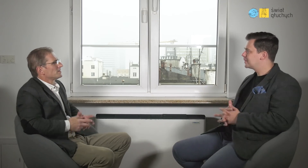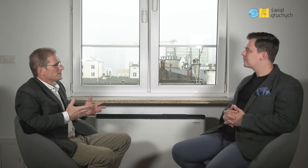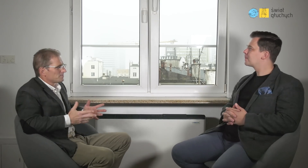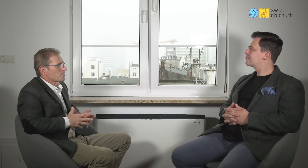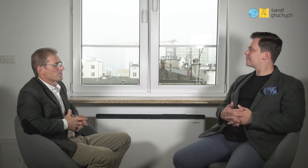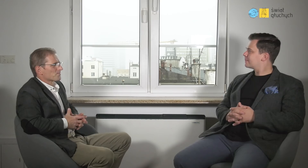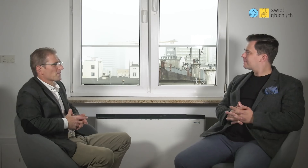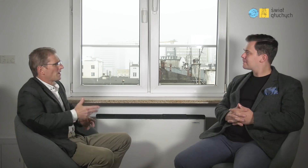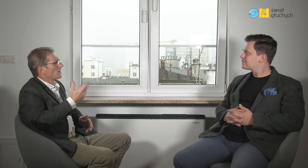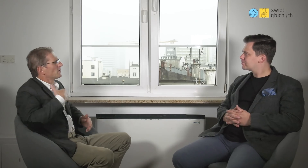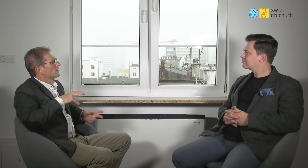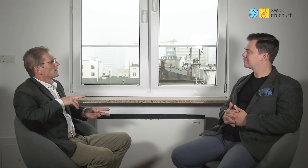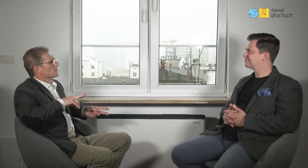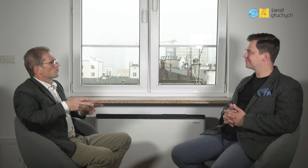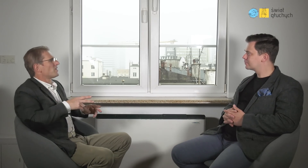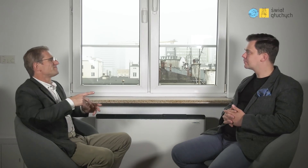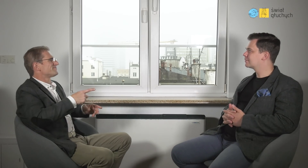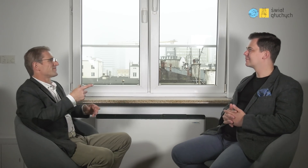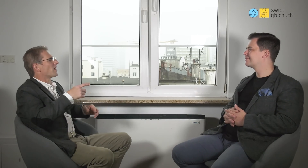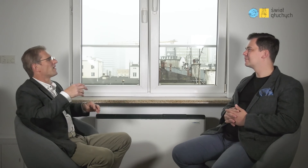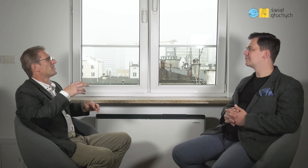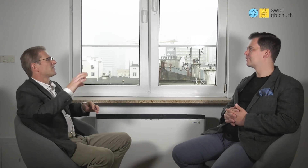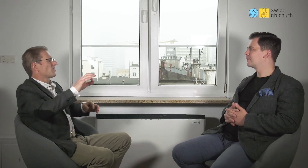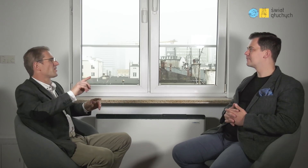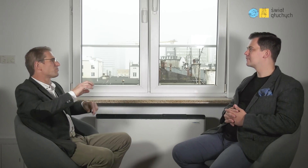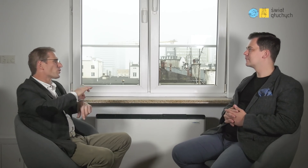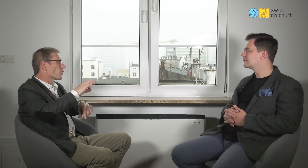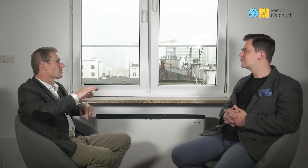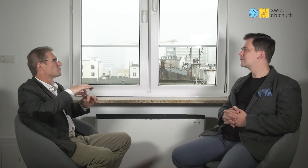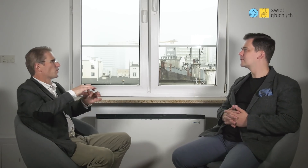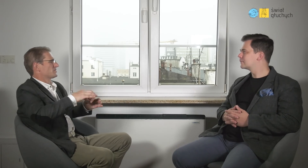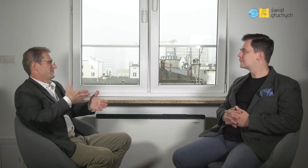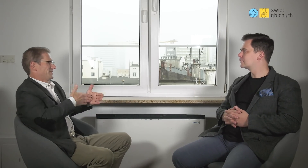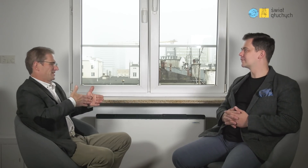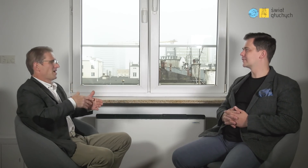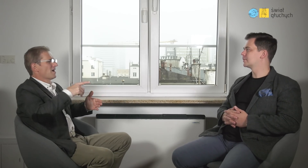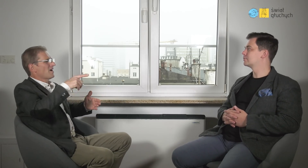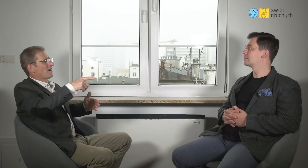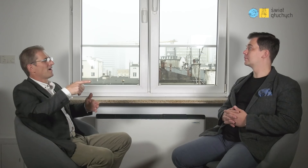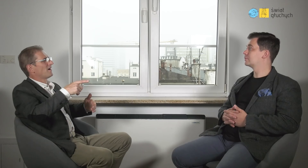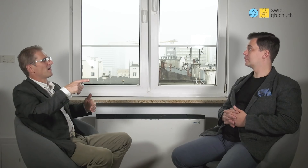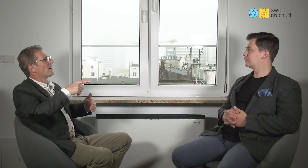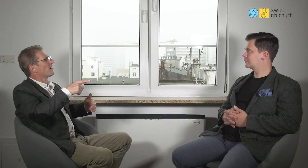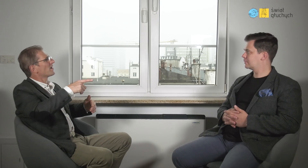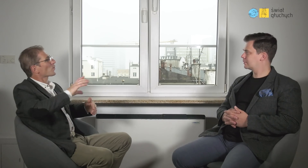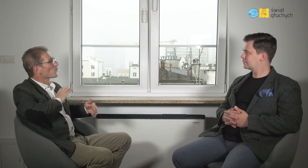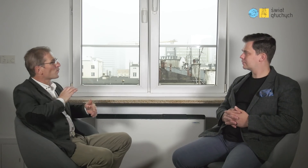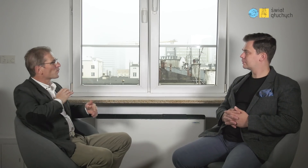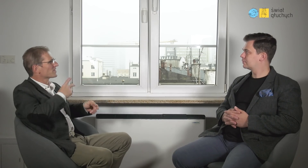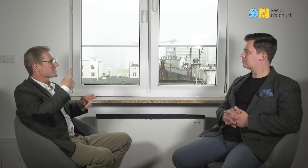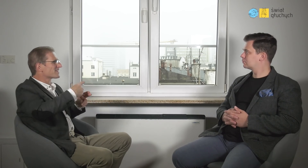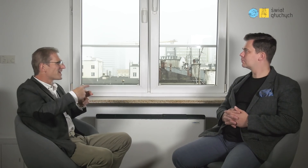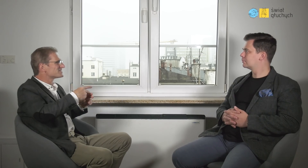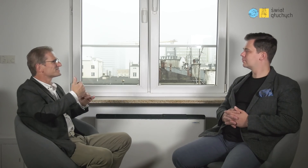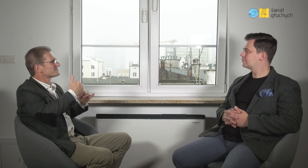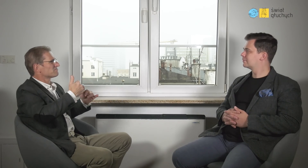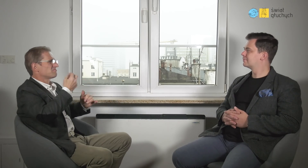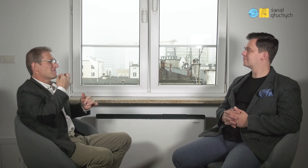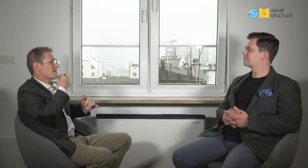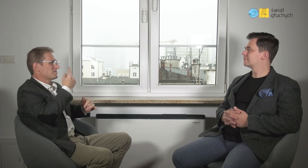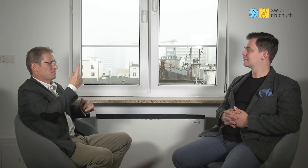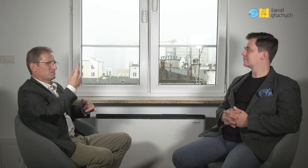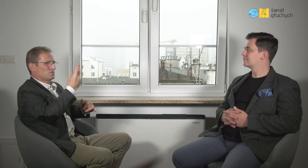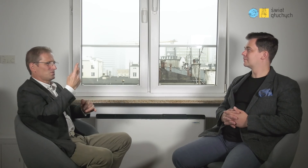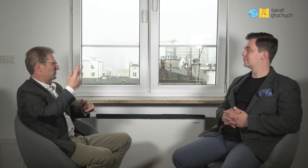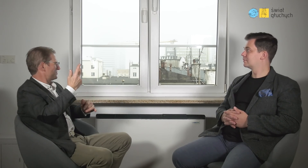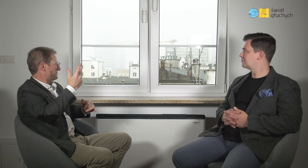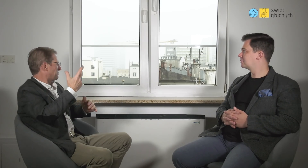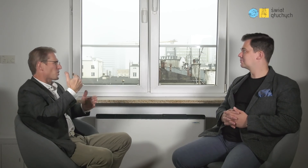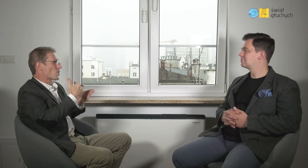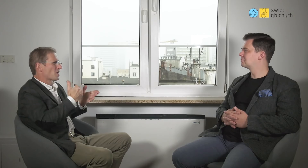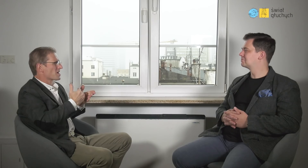Few translators were on TV on TVP 1, TVP 2, TVP 3.